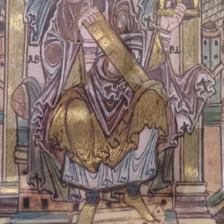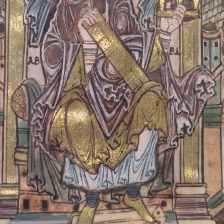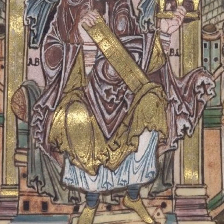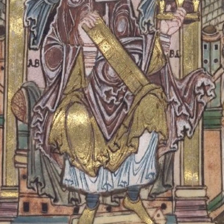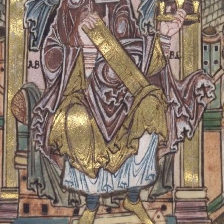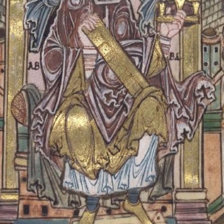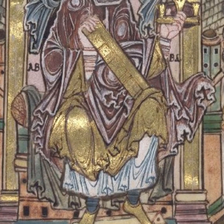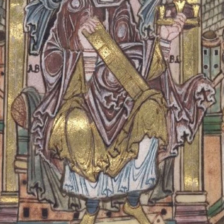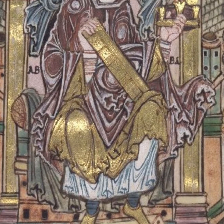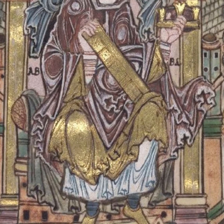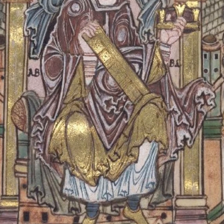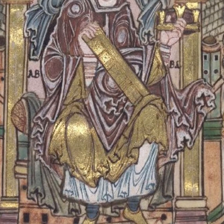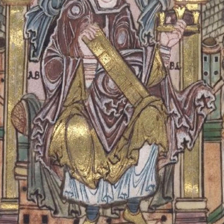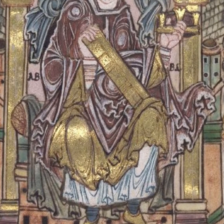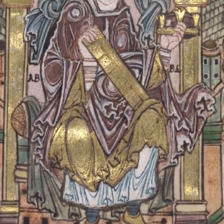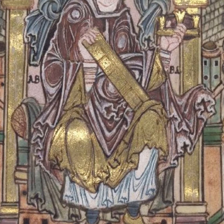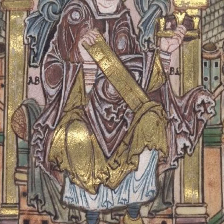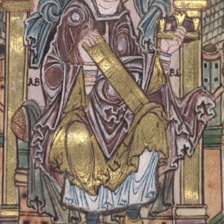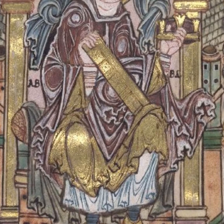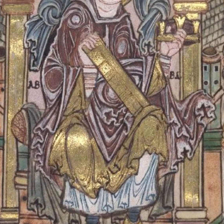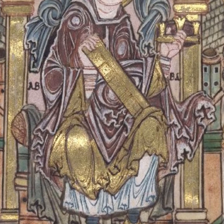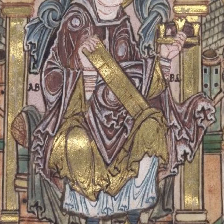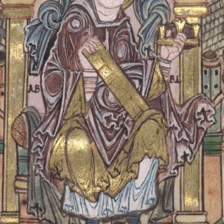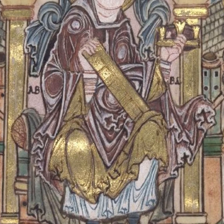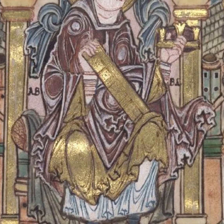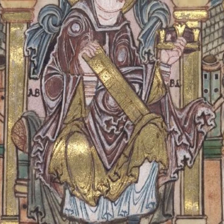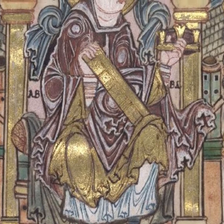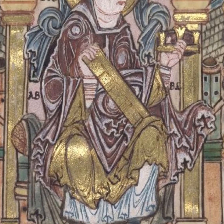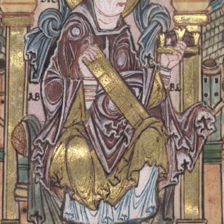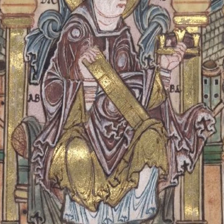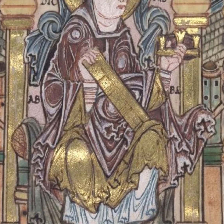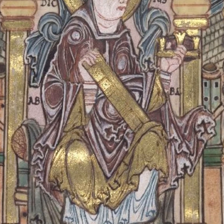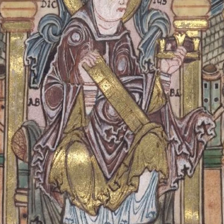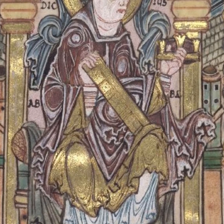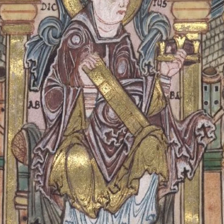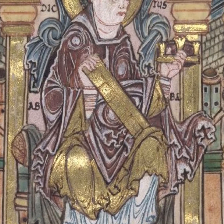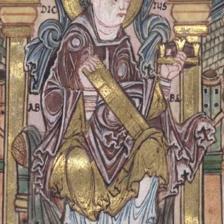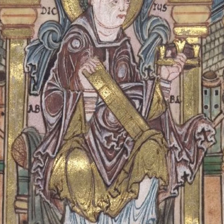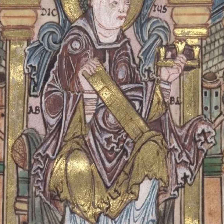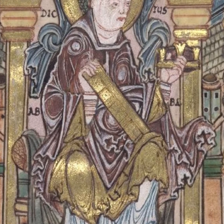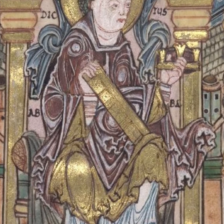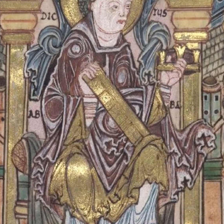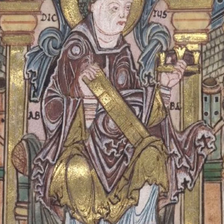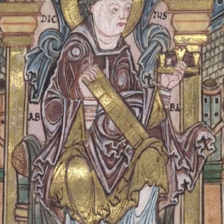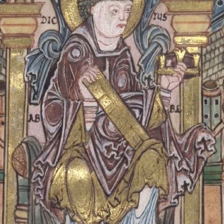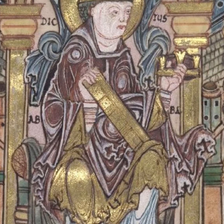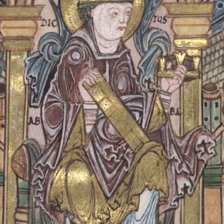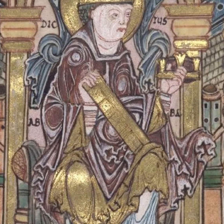Saint Benedict of Nursia wrote his Rule of Life in the 6th century.